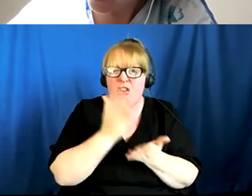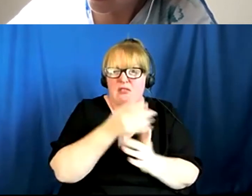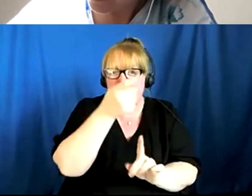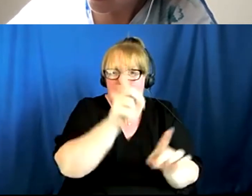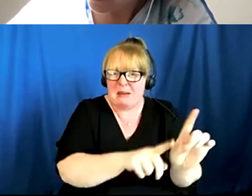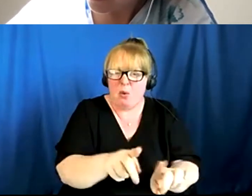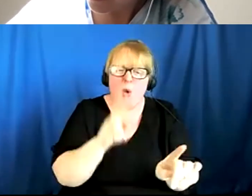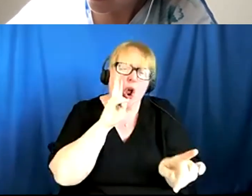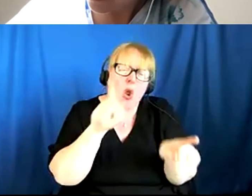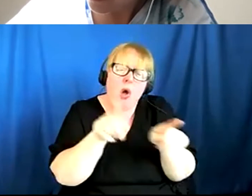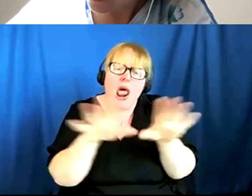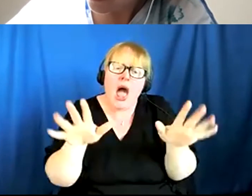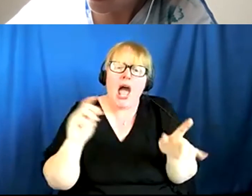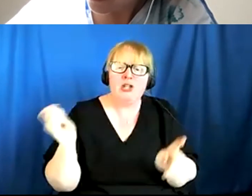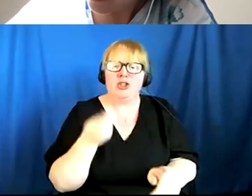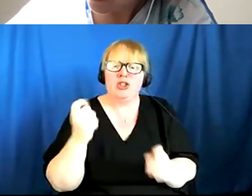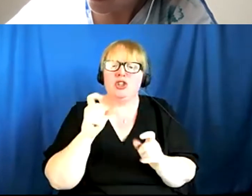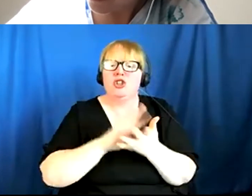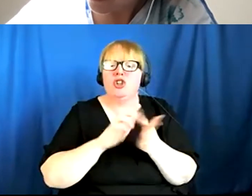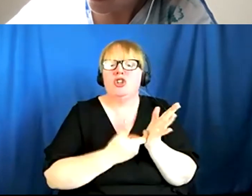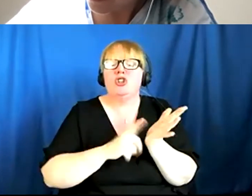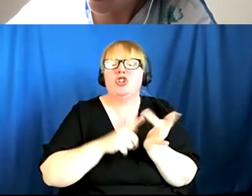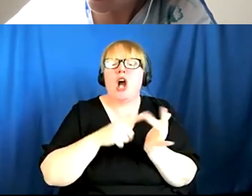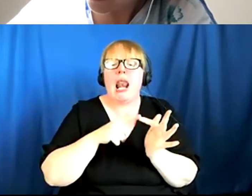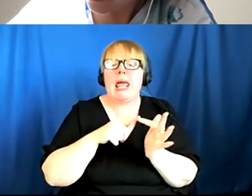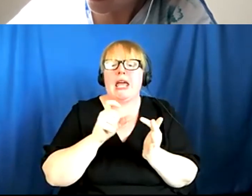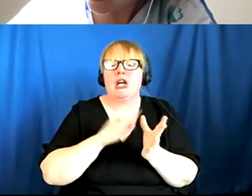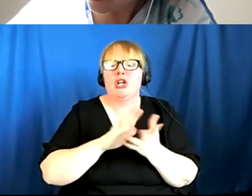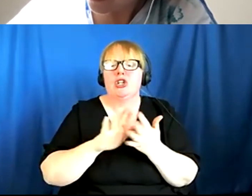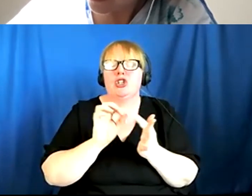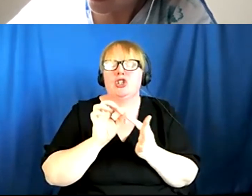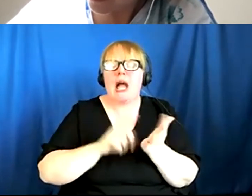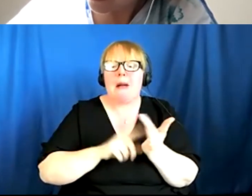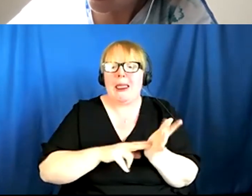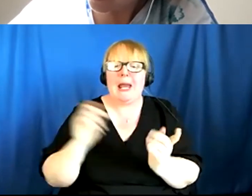these people end up homeless, and in these dire situations but I was using a kind of